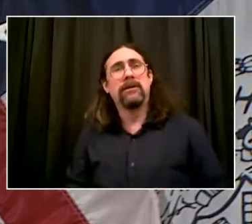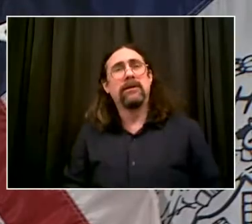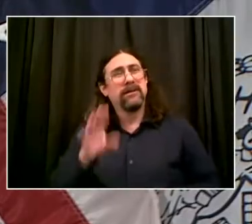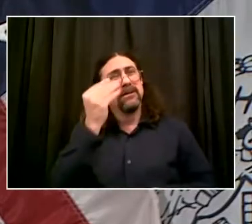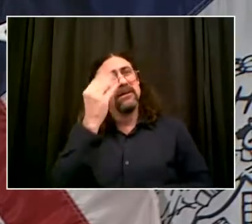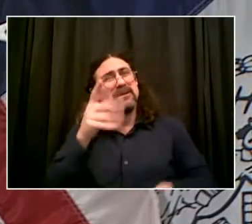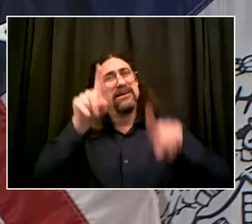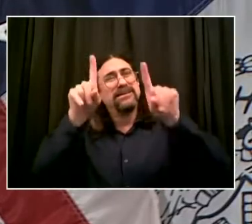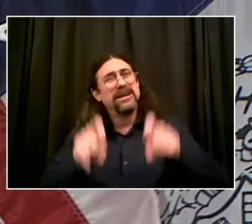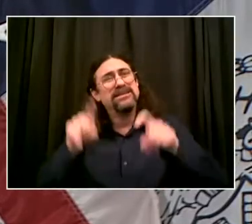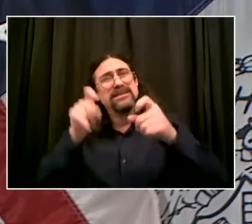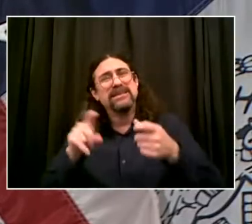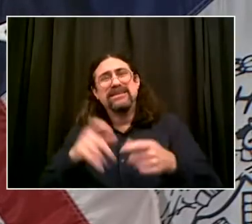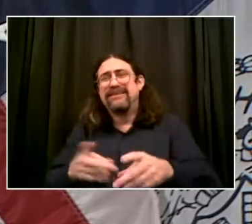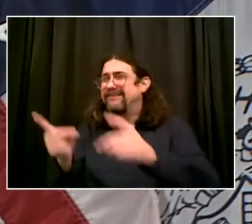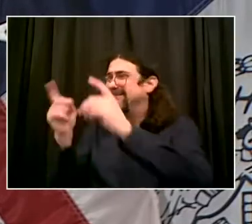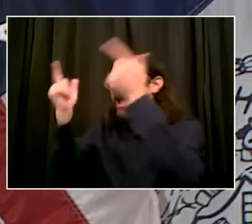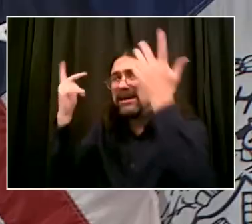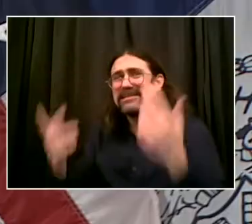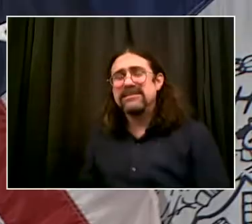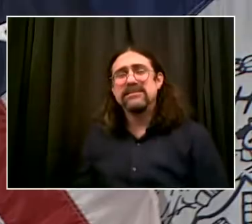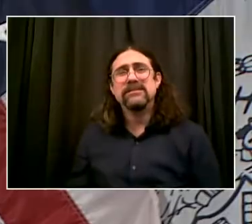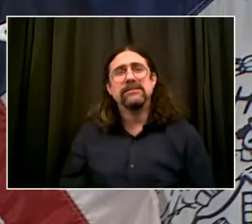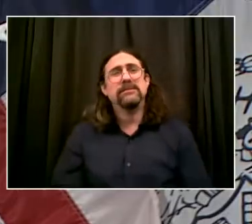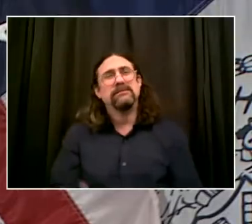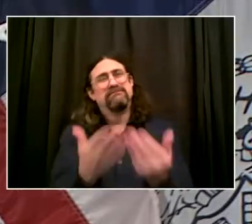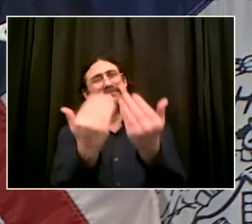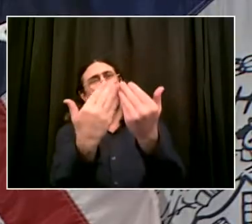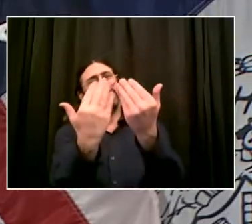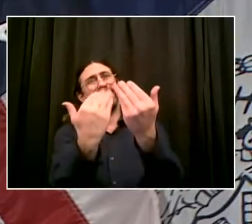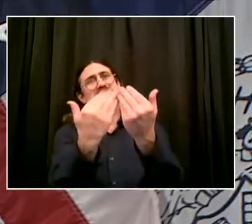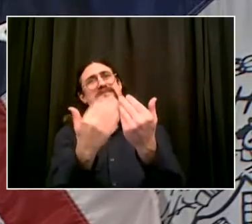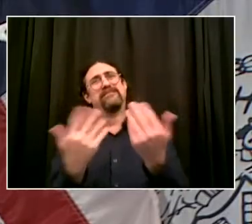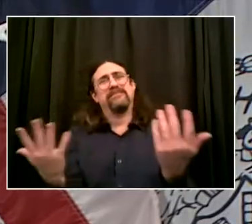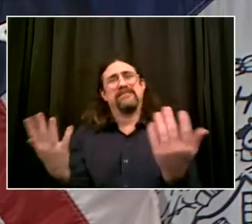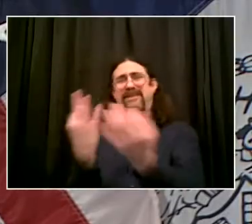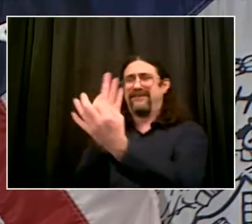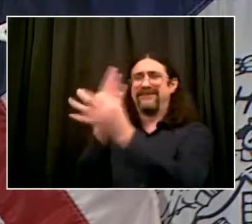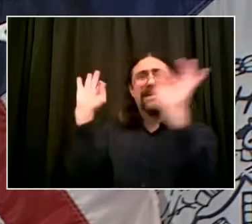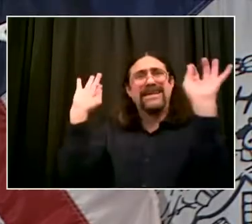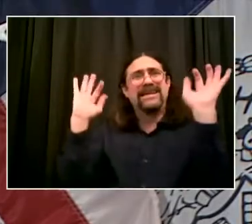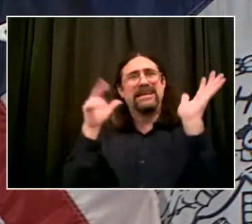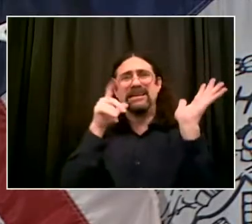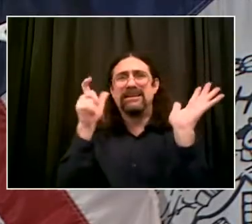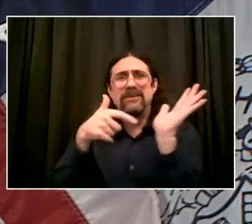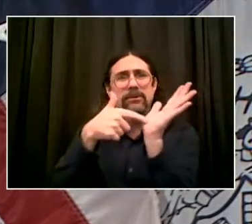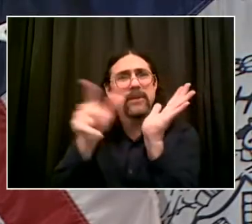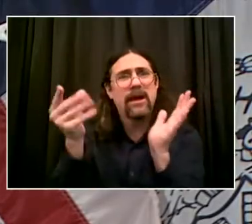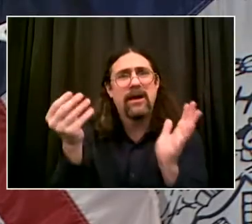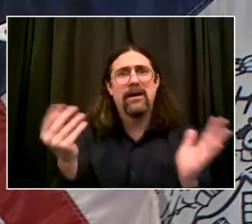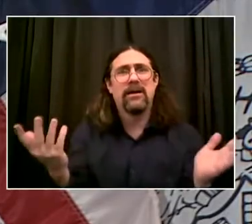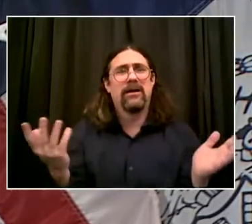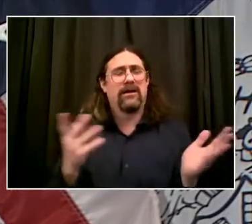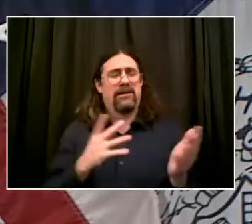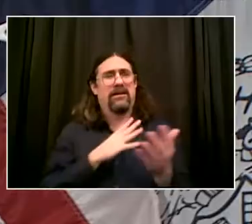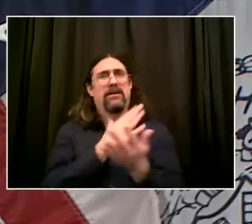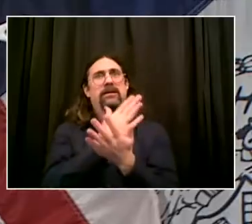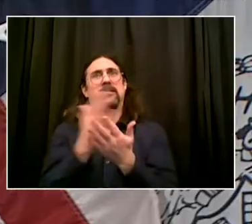TIME ON N OTHSE RESULTS, IT IS FAST AND EASY. GET ON OUT